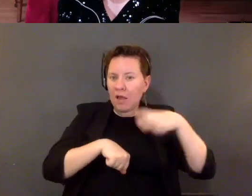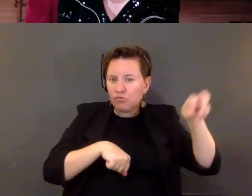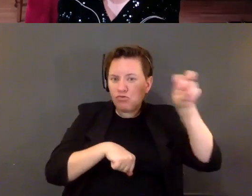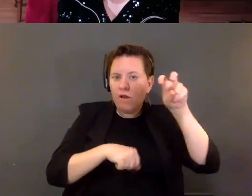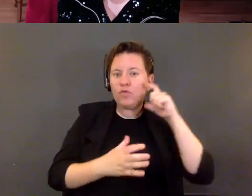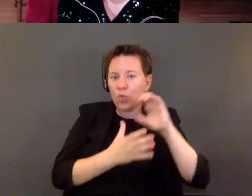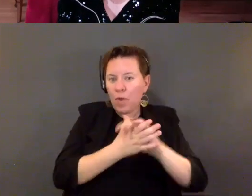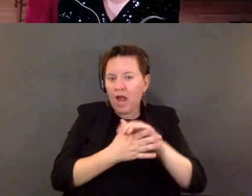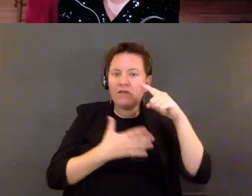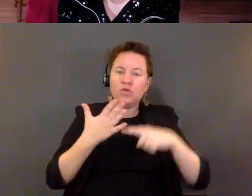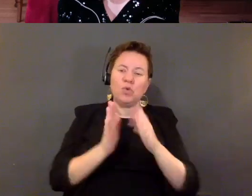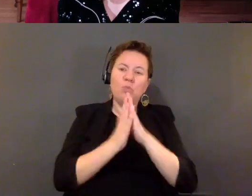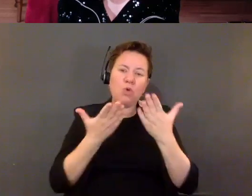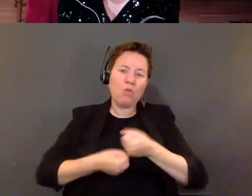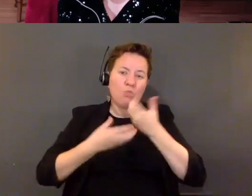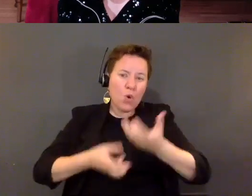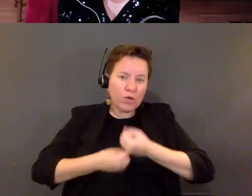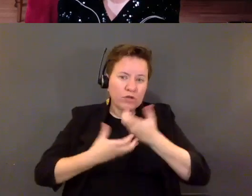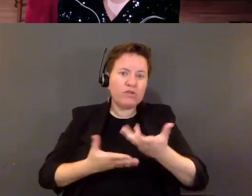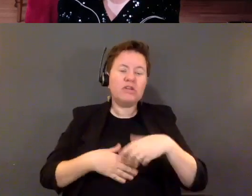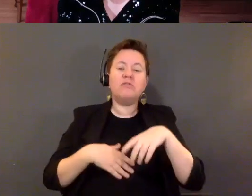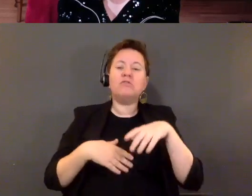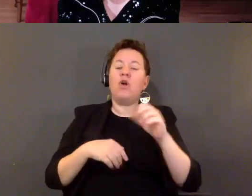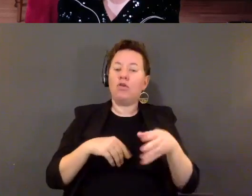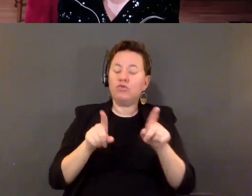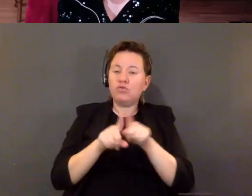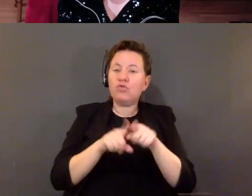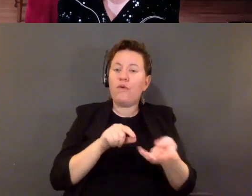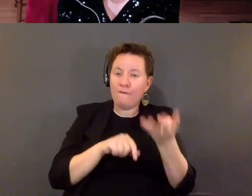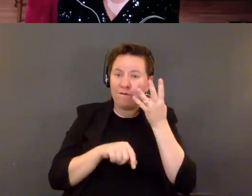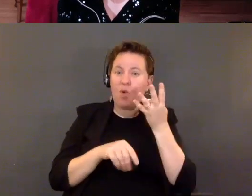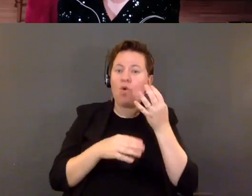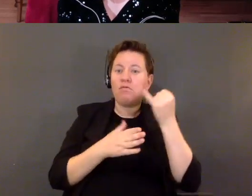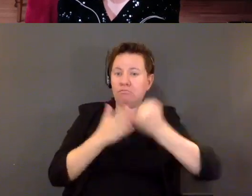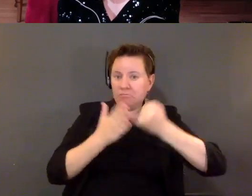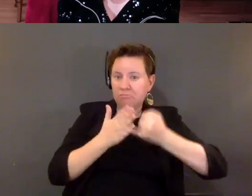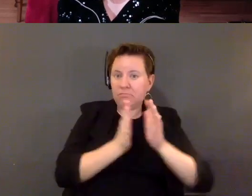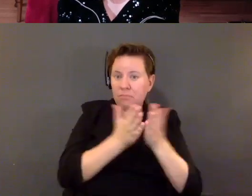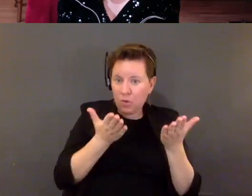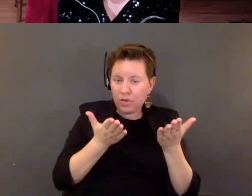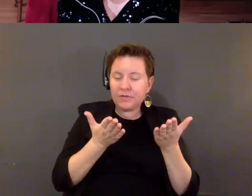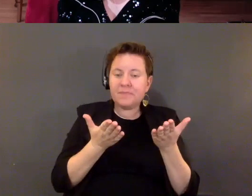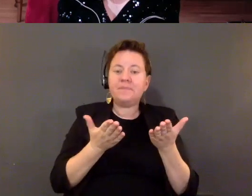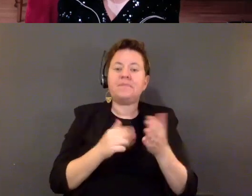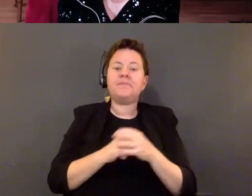she is the author of four illustrated novels The Three Incestuous Sisters the adventurous